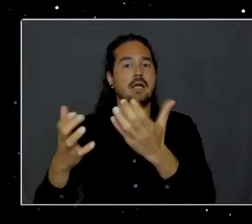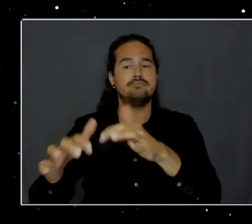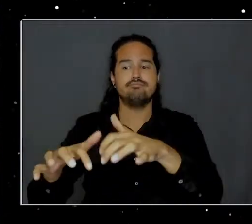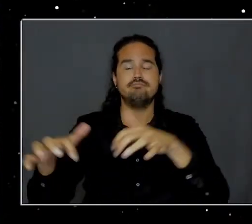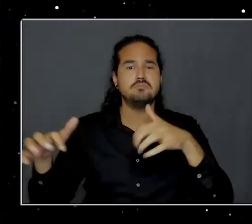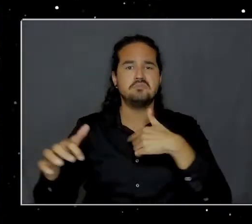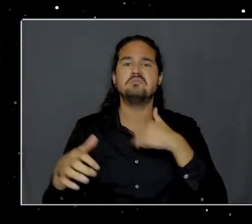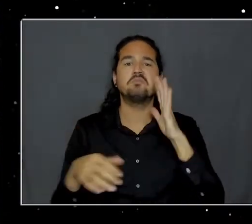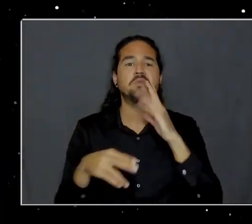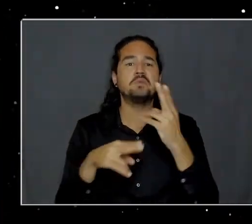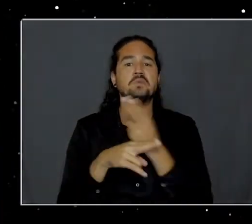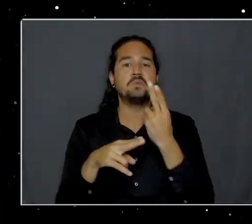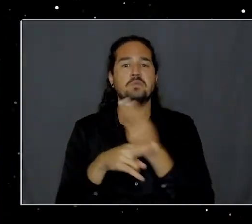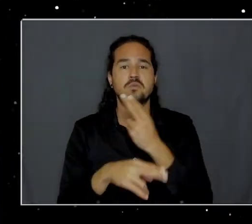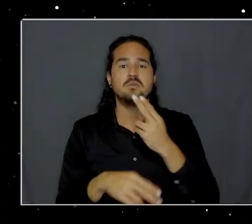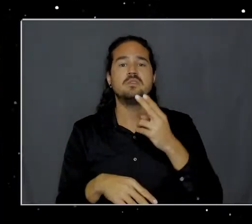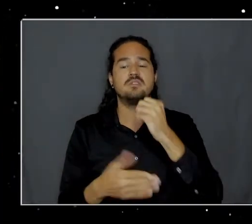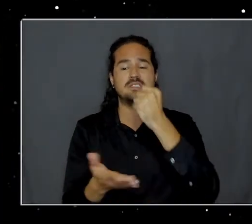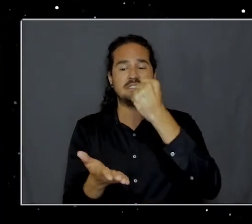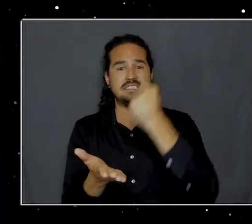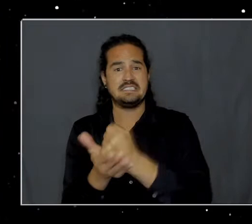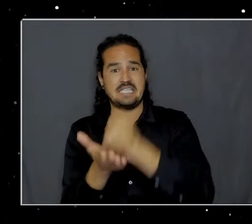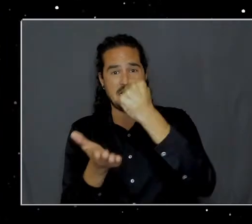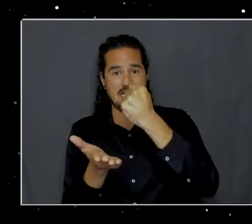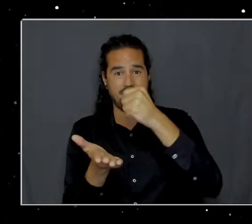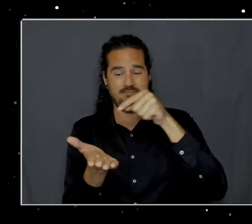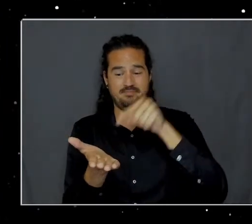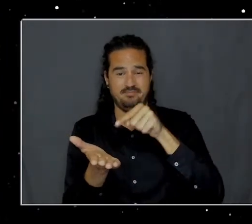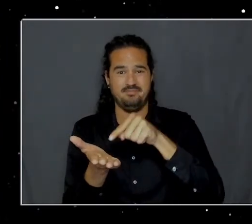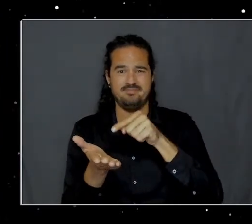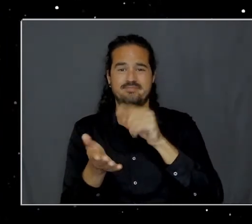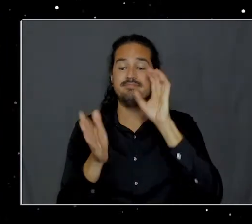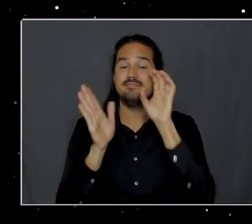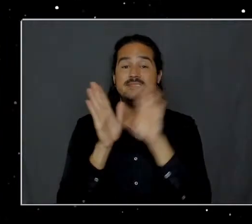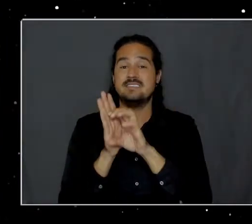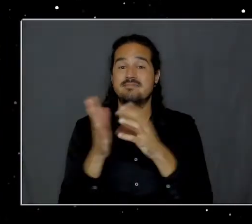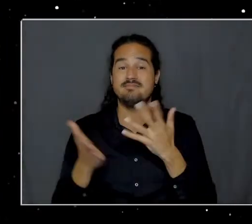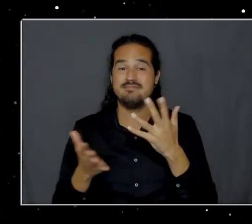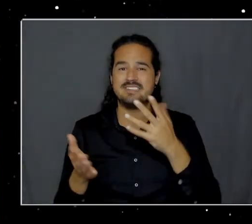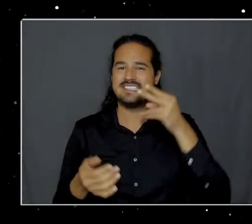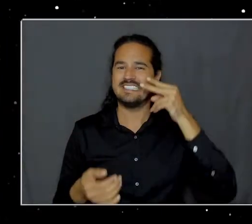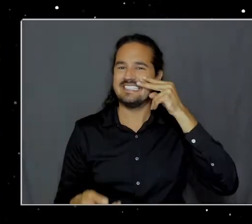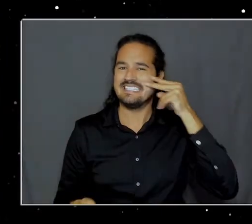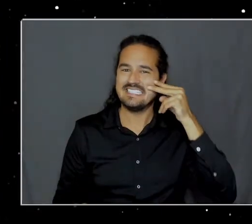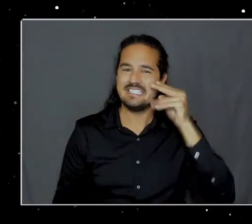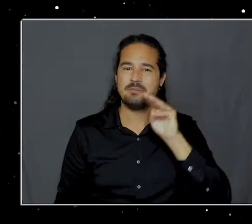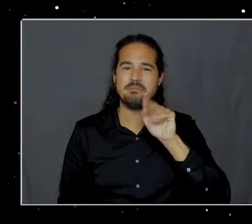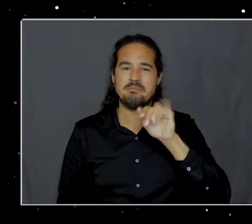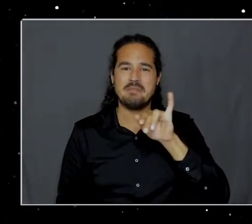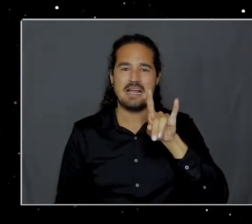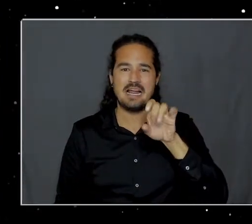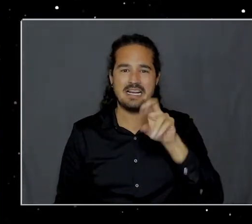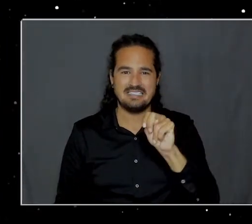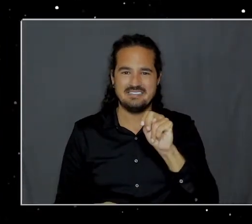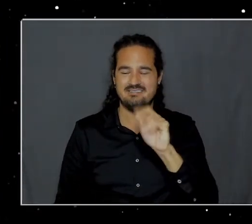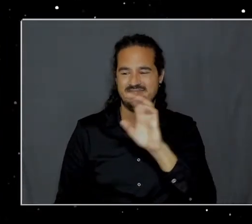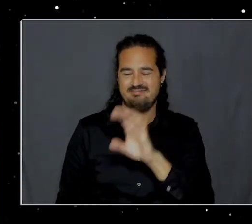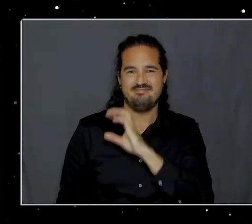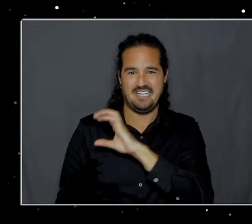TEACHERS HAD SAID TO HER CLASS THAT SHE WAS GOING TO USE A RUBBER STAMP, SORT OF A